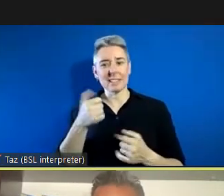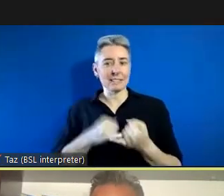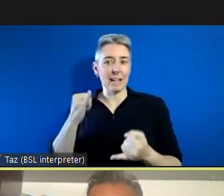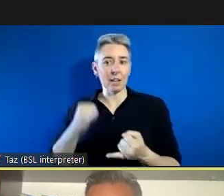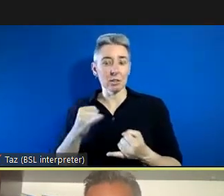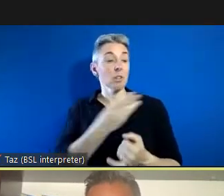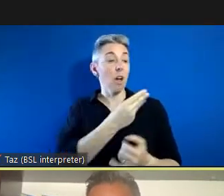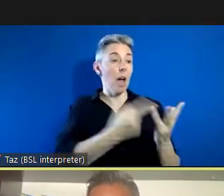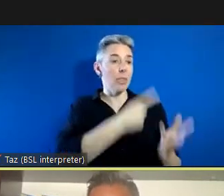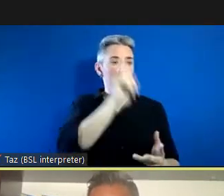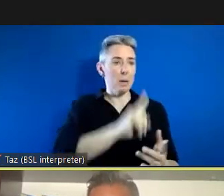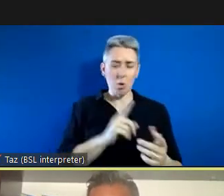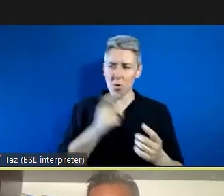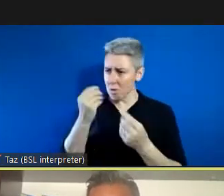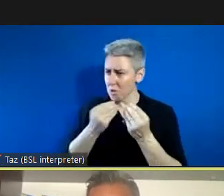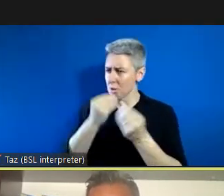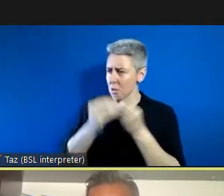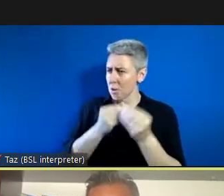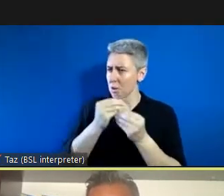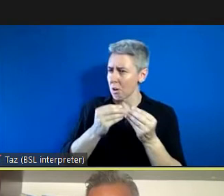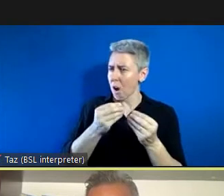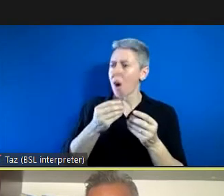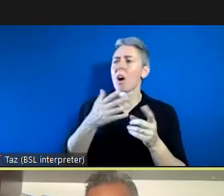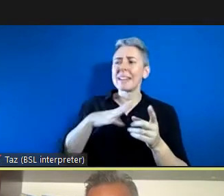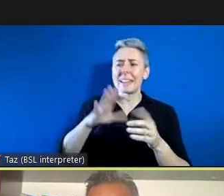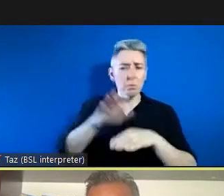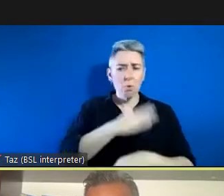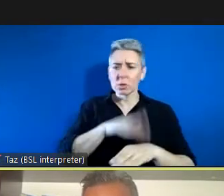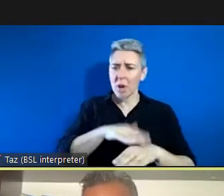We feel those journeys, we understand them or we celebrate them the ease in which we